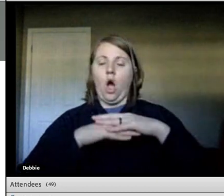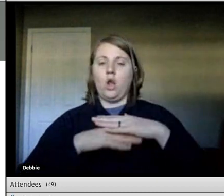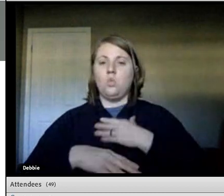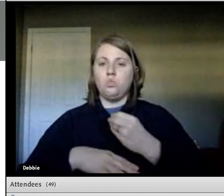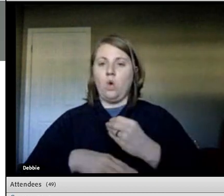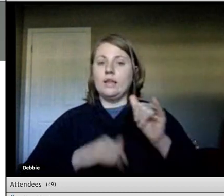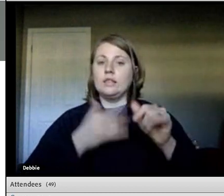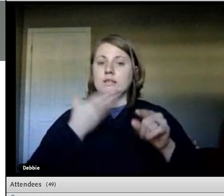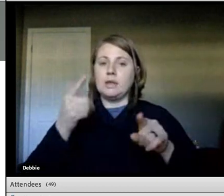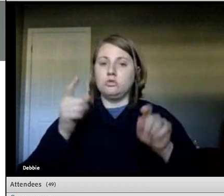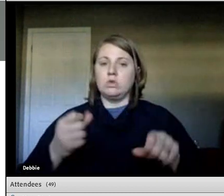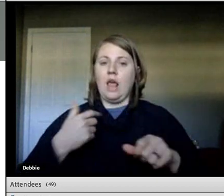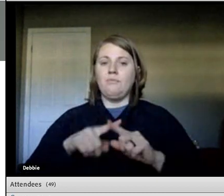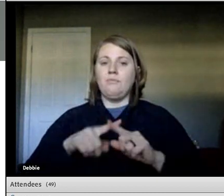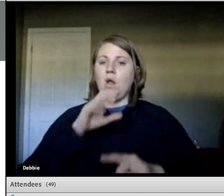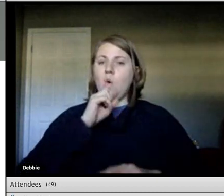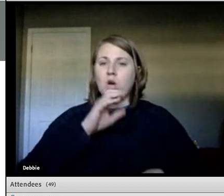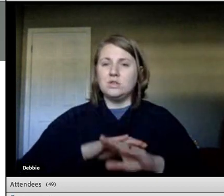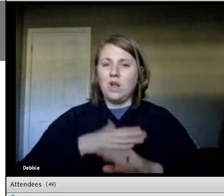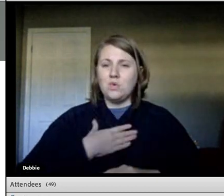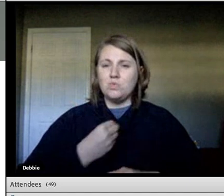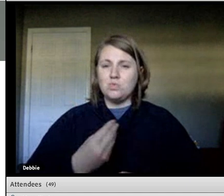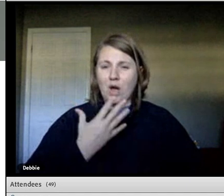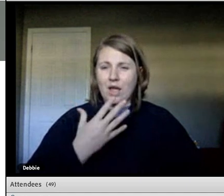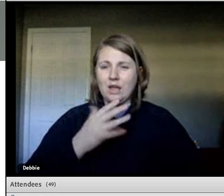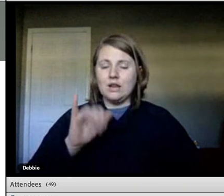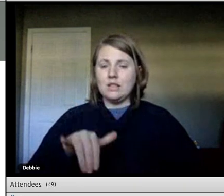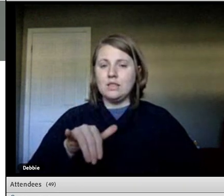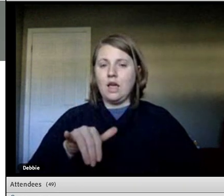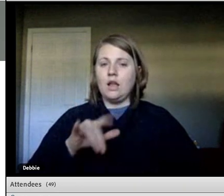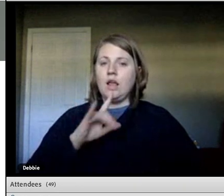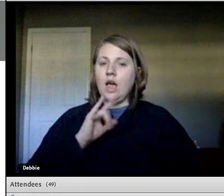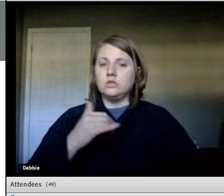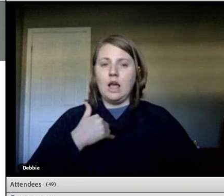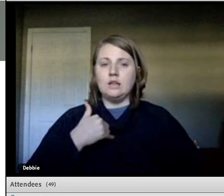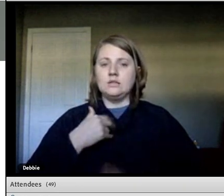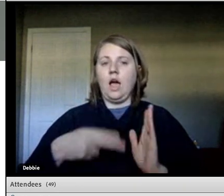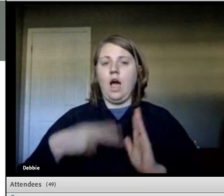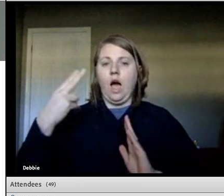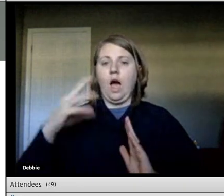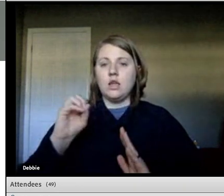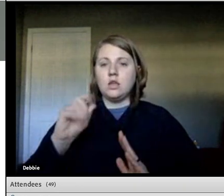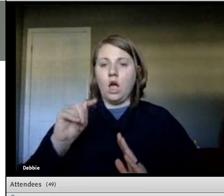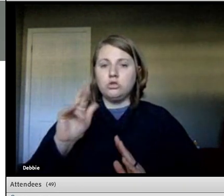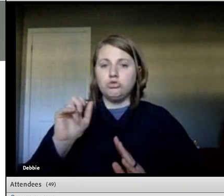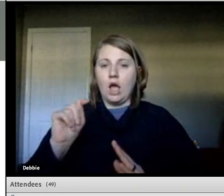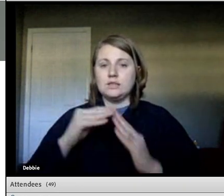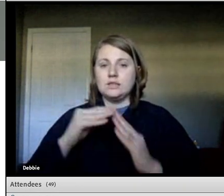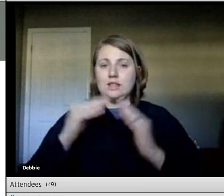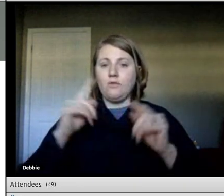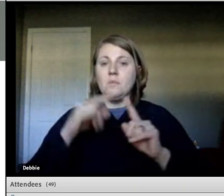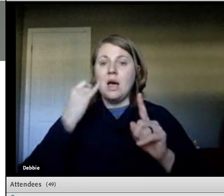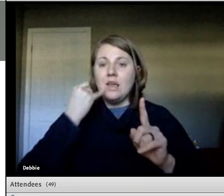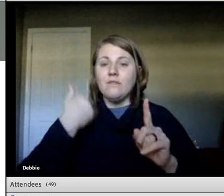Is that -- and that actually has a really high contrast level, but if I had a yellow background, that orange would not be readable,